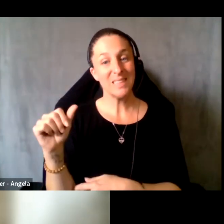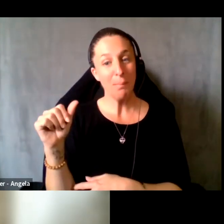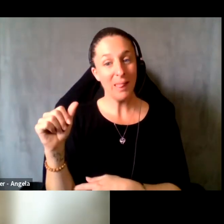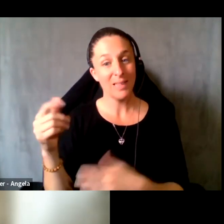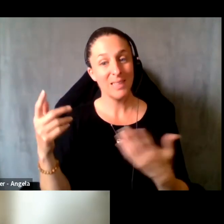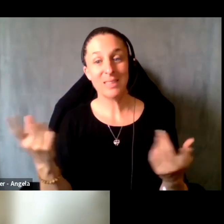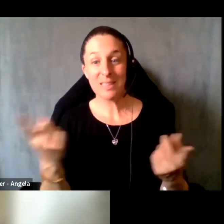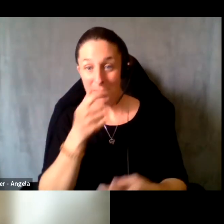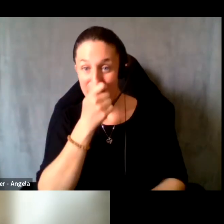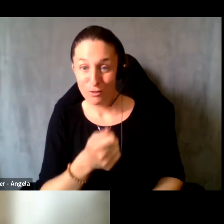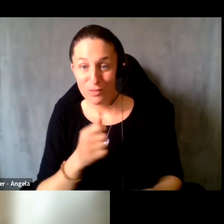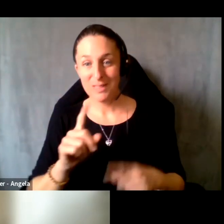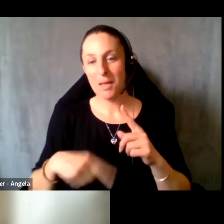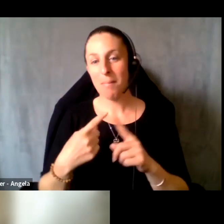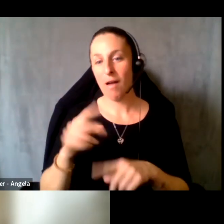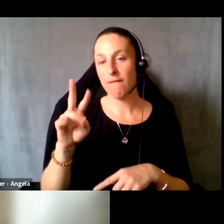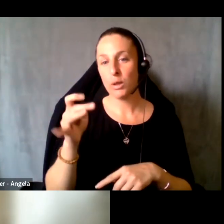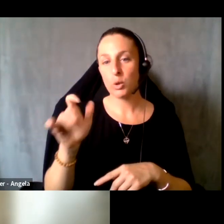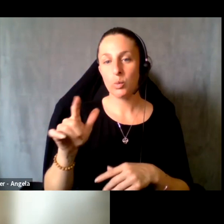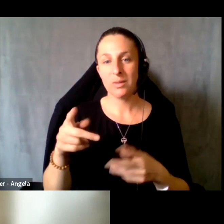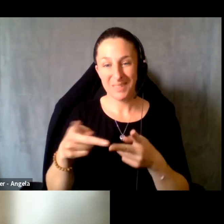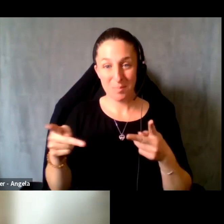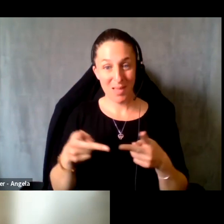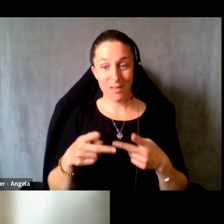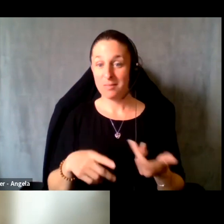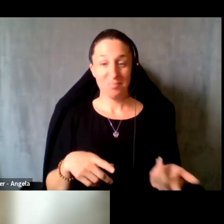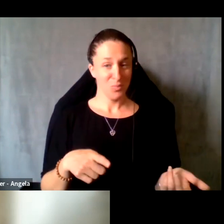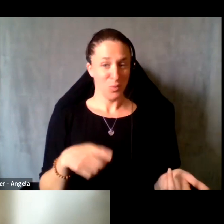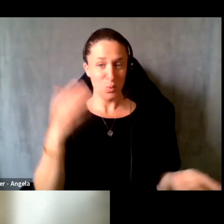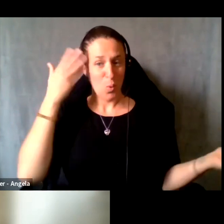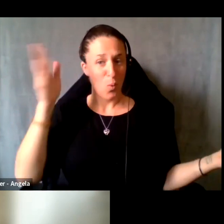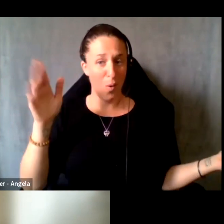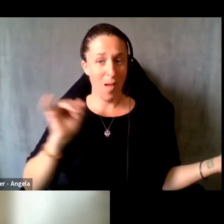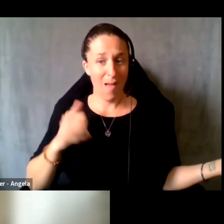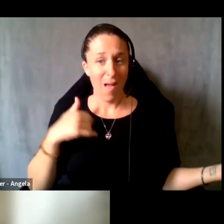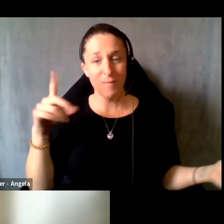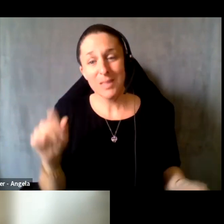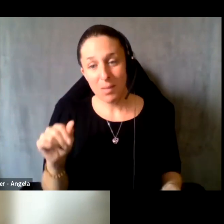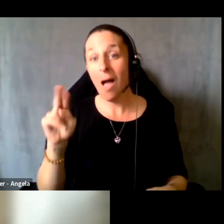interesting about virtual spaces is that you wouldn't know I have a disability unless I,